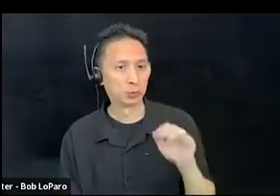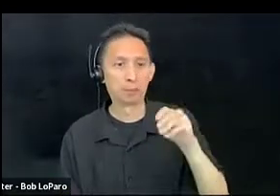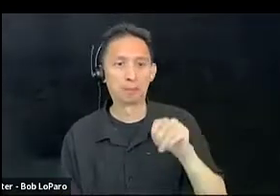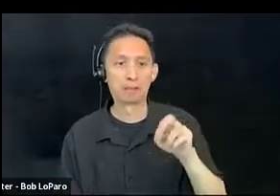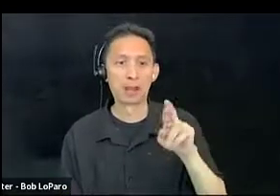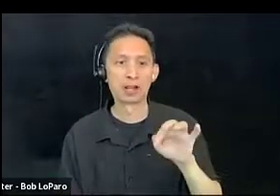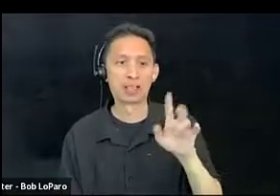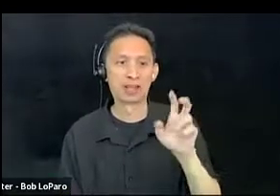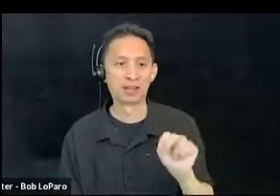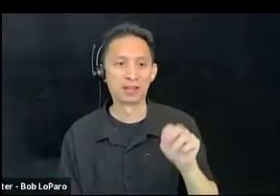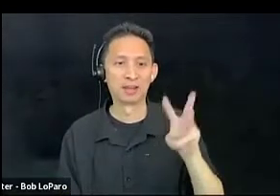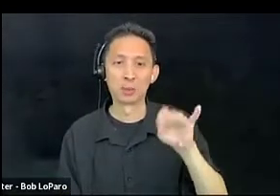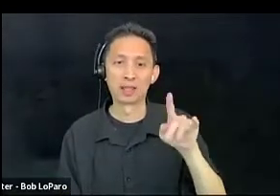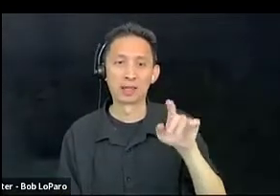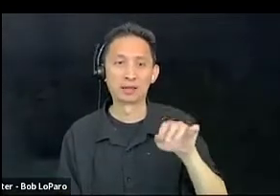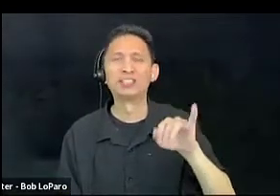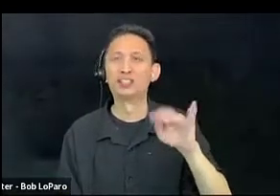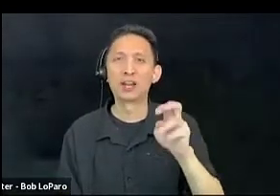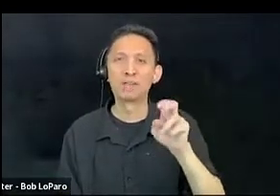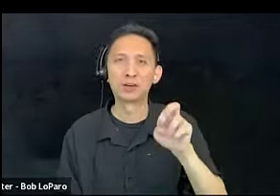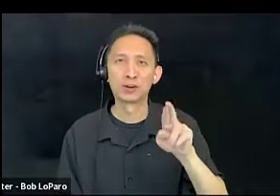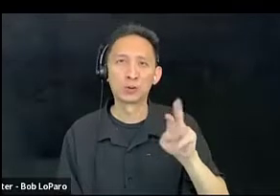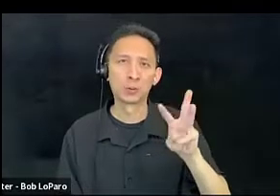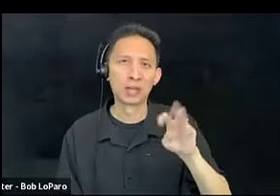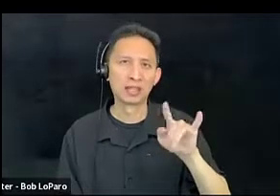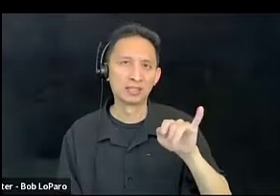towards the end of the presentation. I'll walk you through it a little bit too.